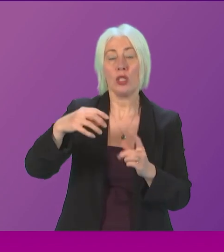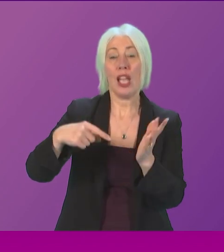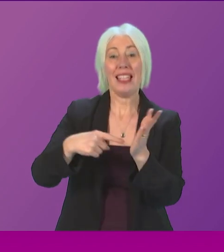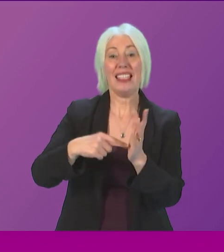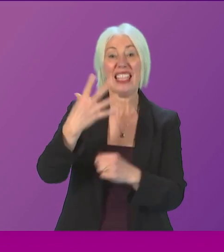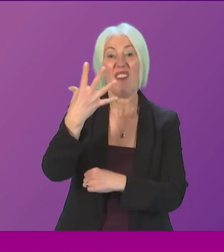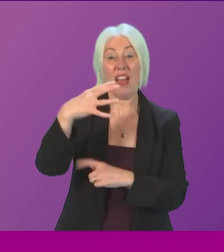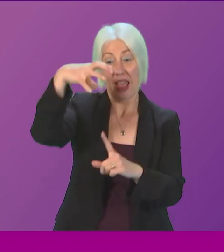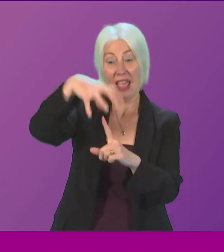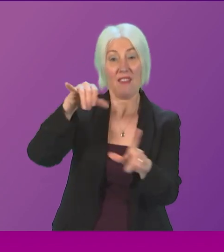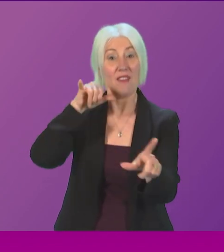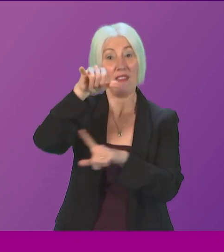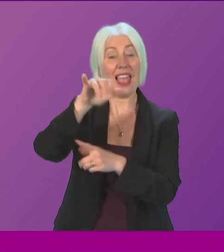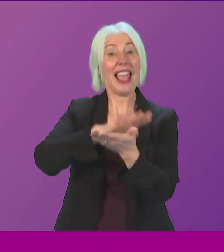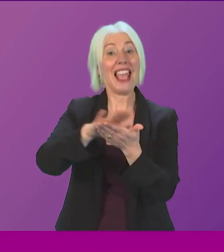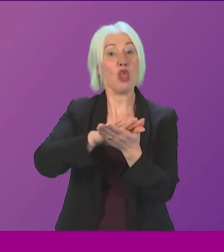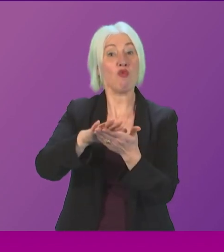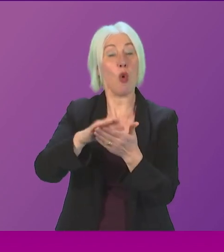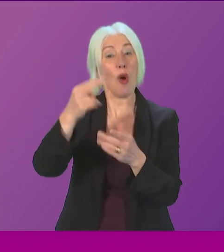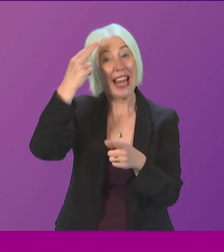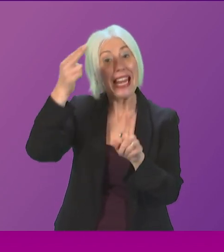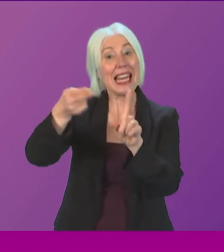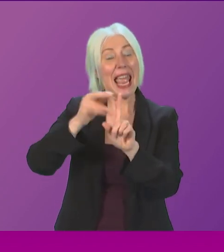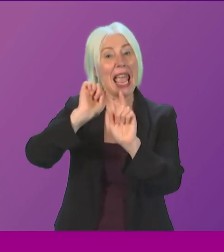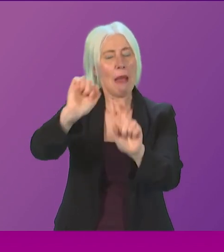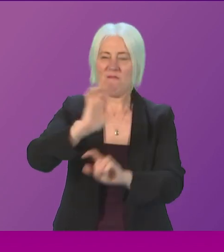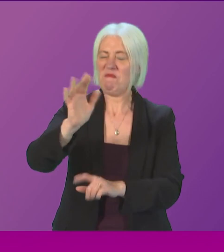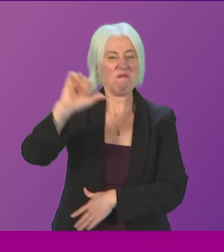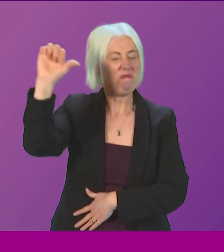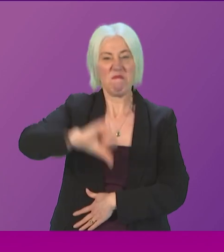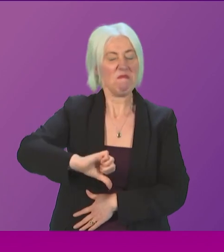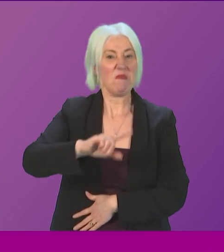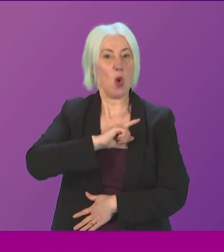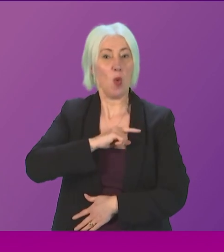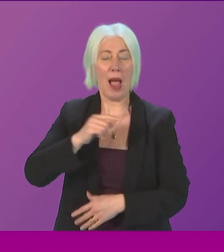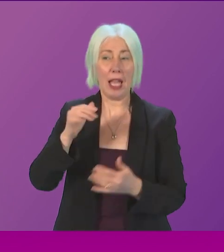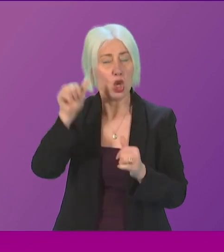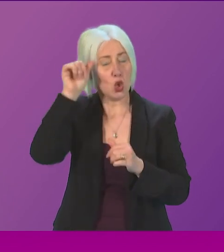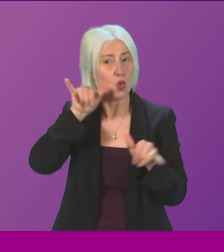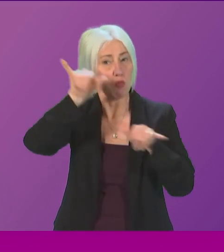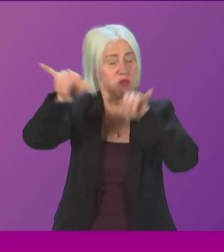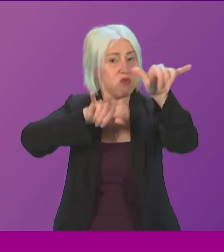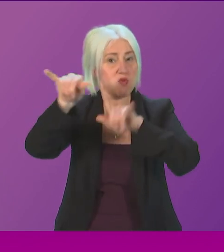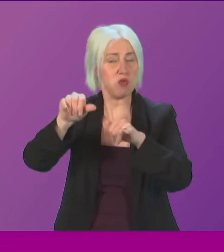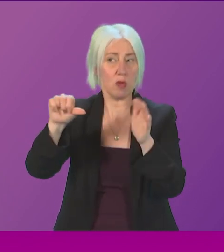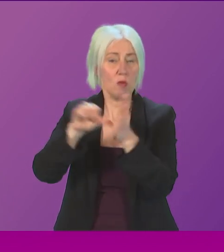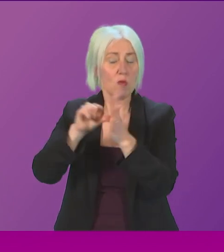after him because of the importance of tackling aviation for the climate emergency.